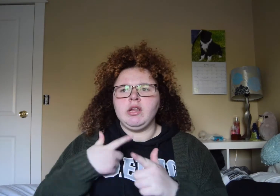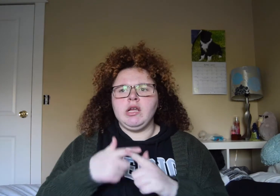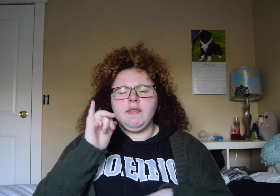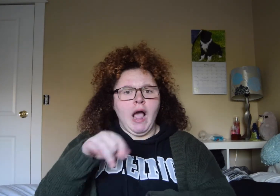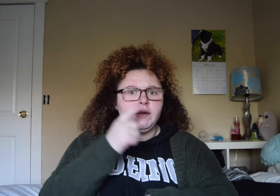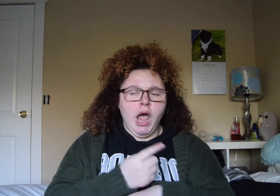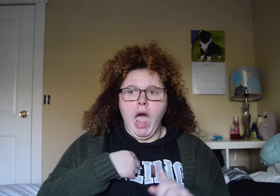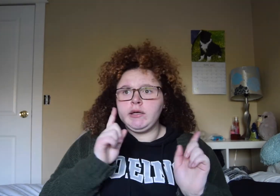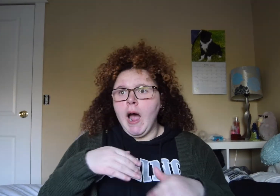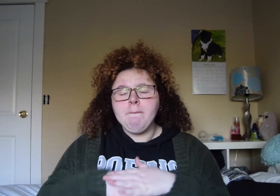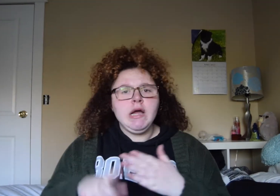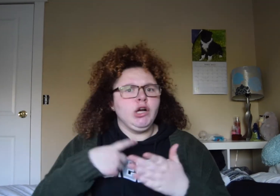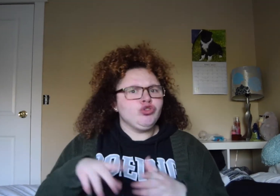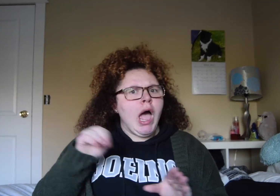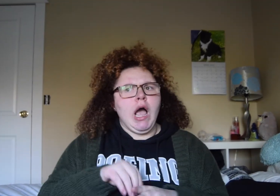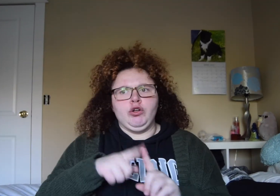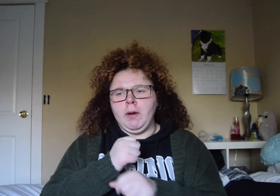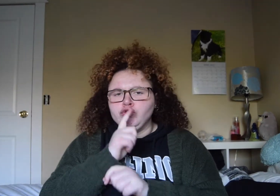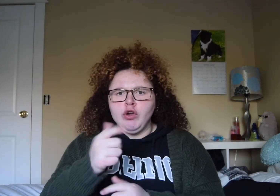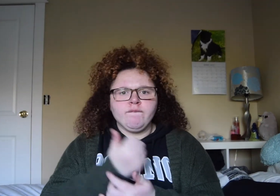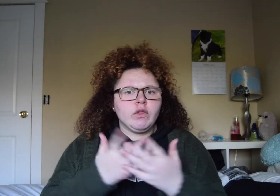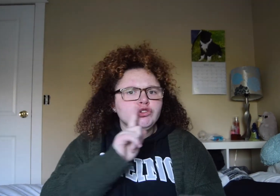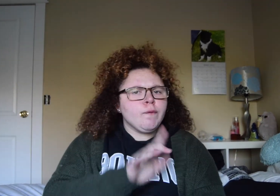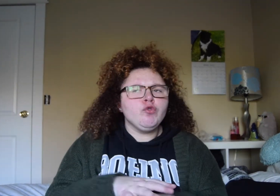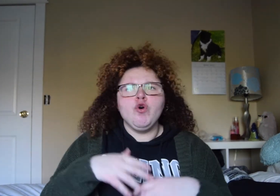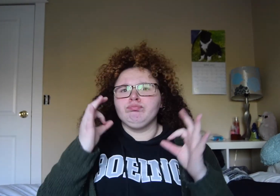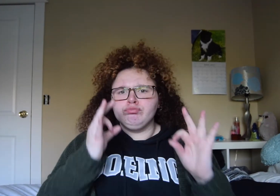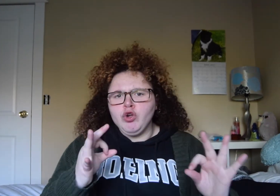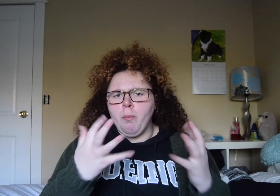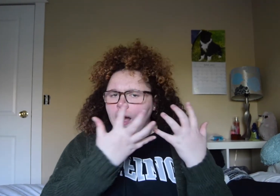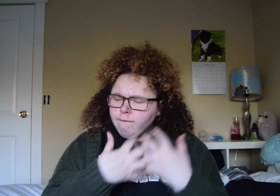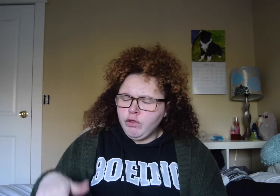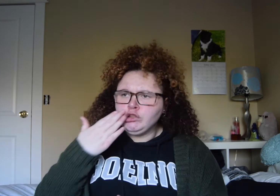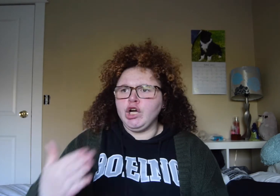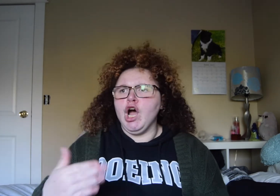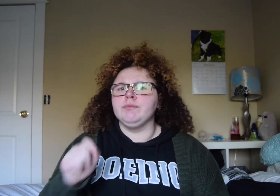Then that day, I came in and checked in to make sure everything's confirmed